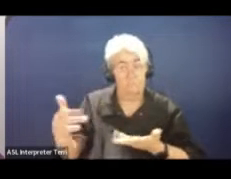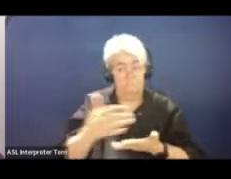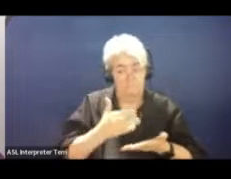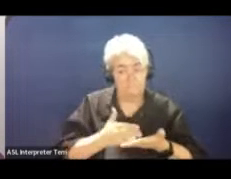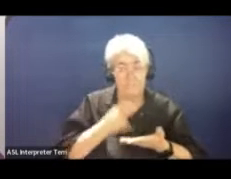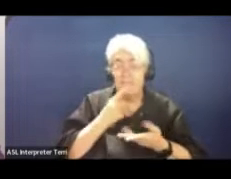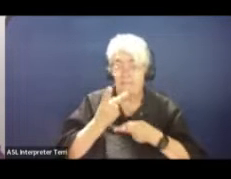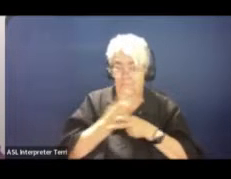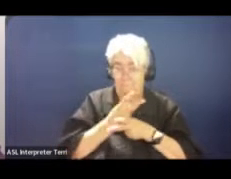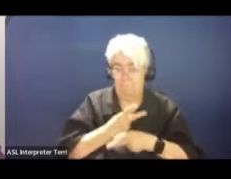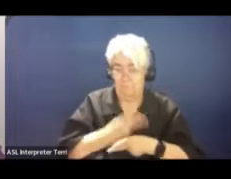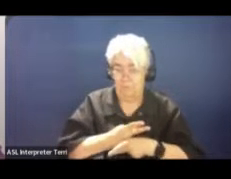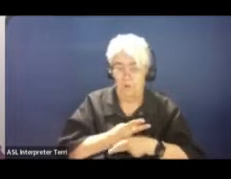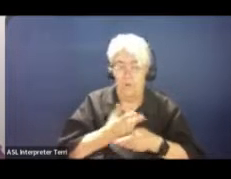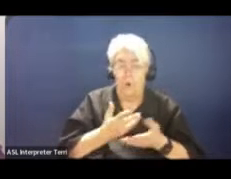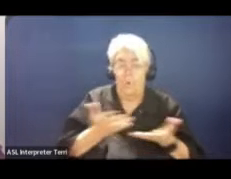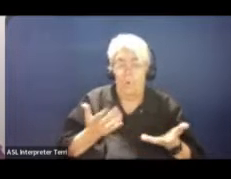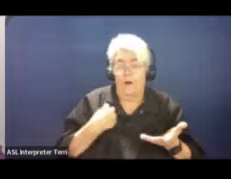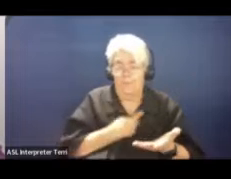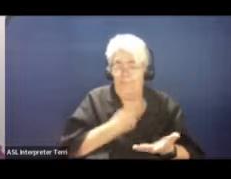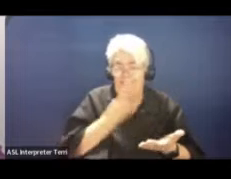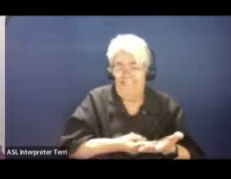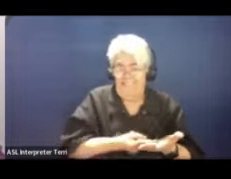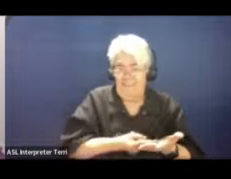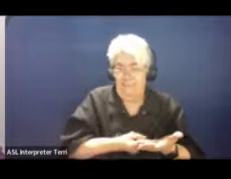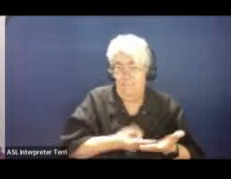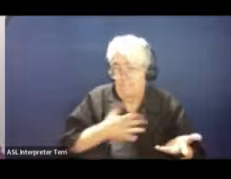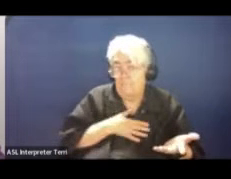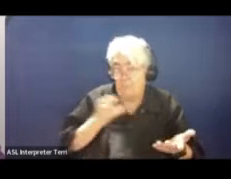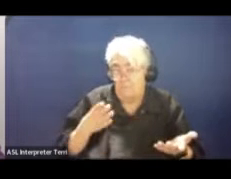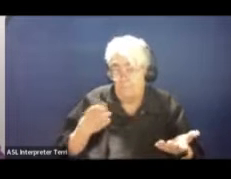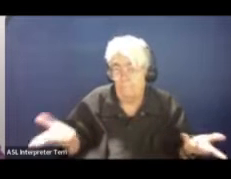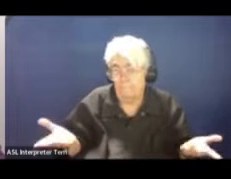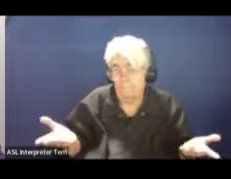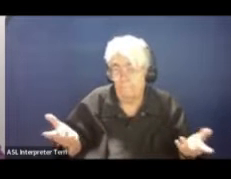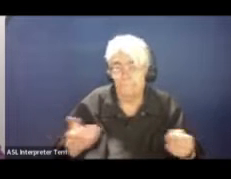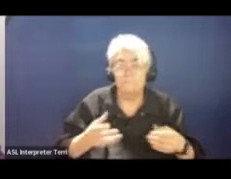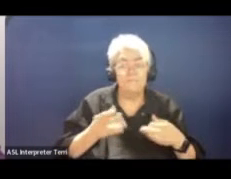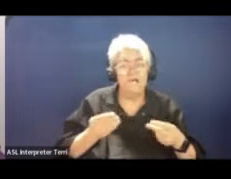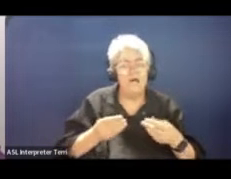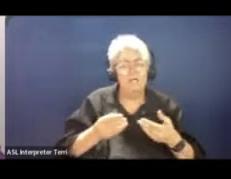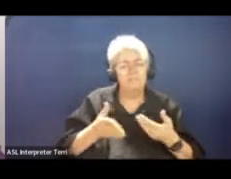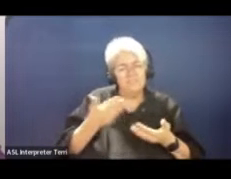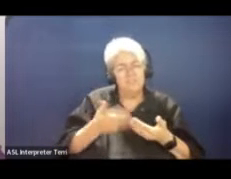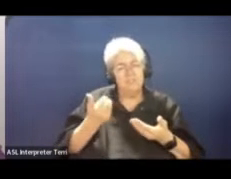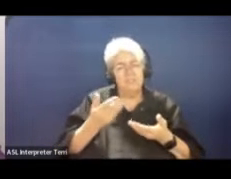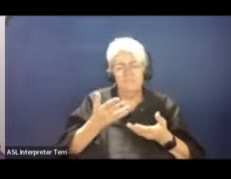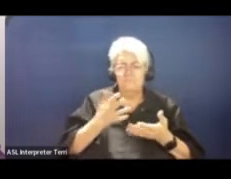the determination of what the results mean, it is what I'm here for. And do that gently, kindly. They are the expert of